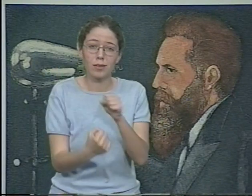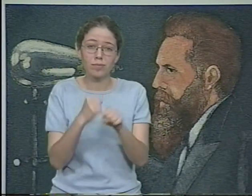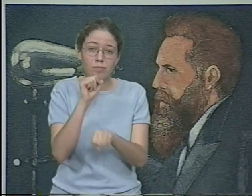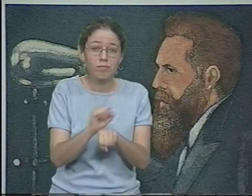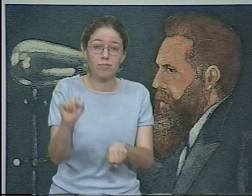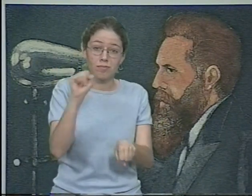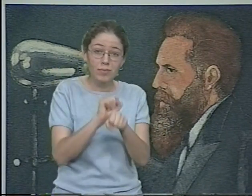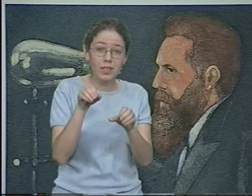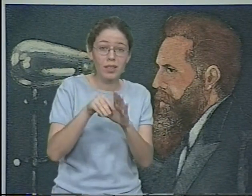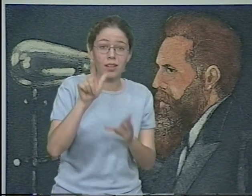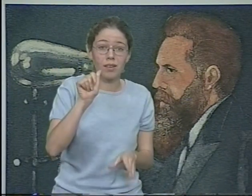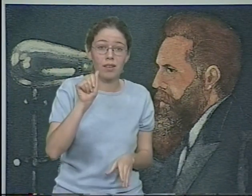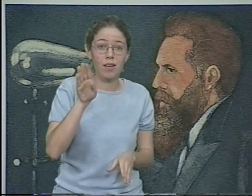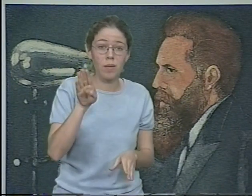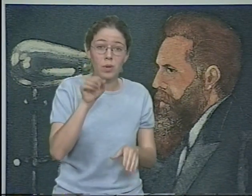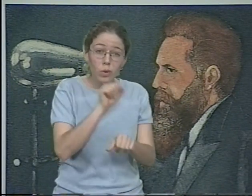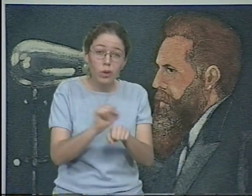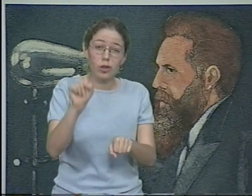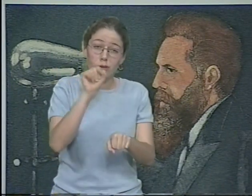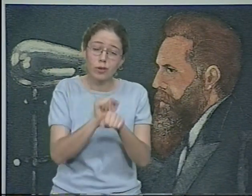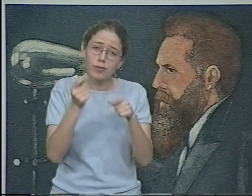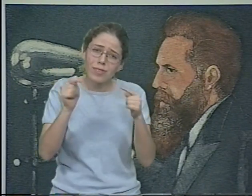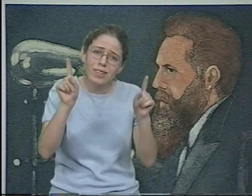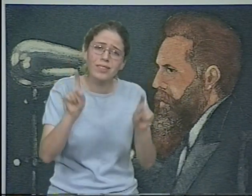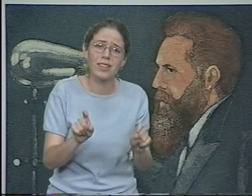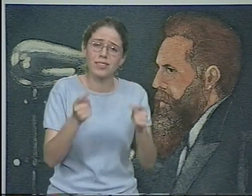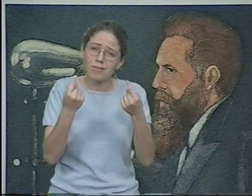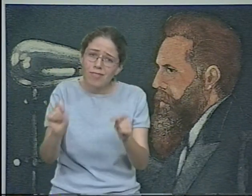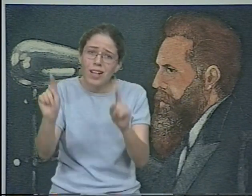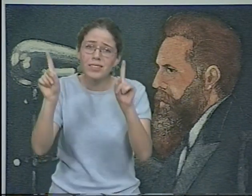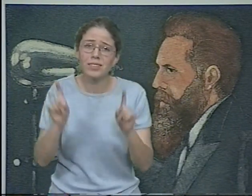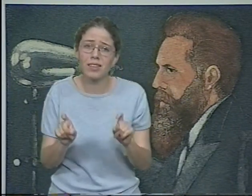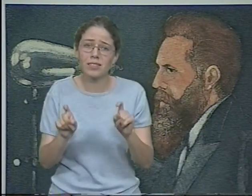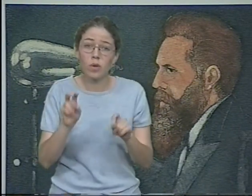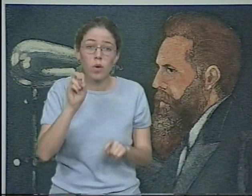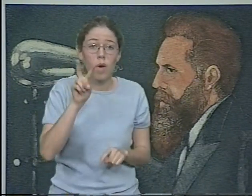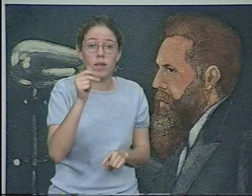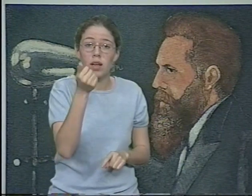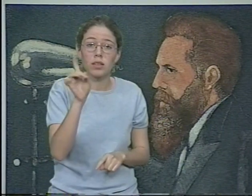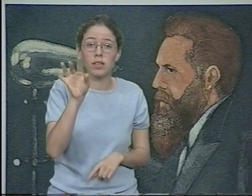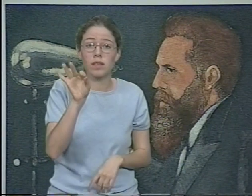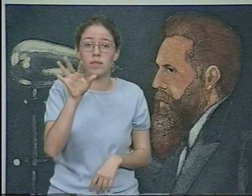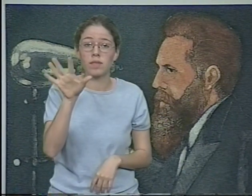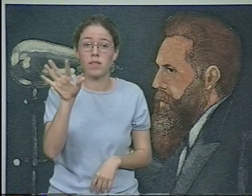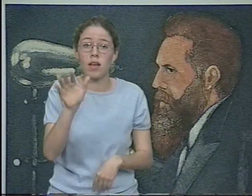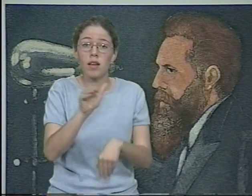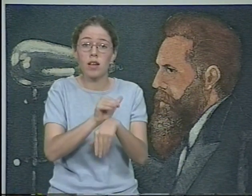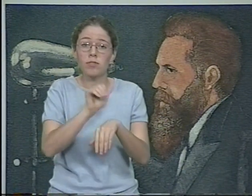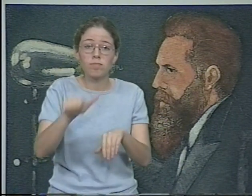Yet Wilhelm had spent many years working in his laboratory, painstakingly conducting